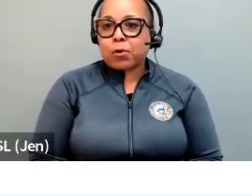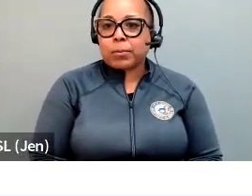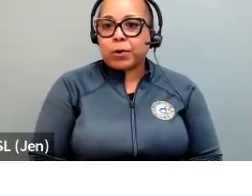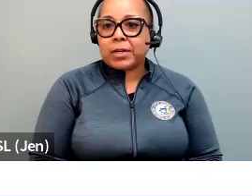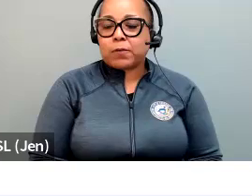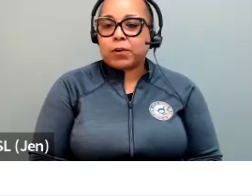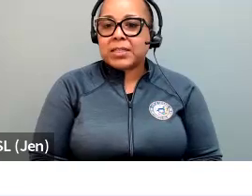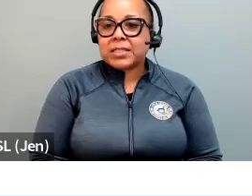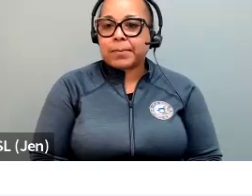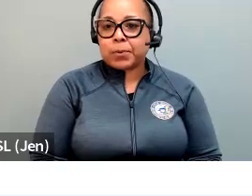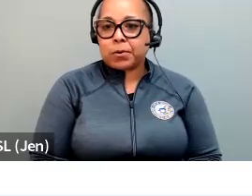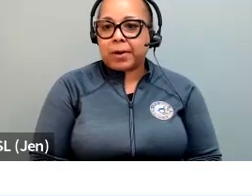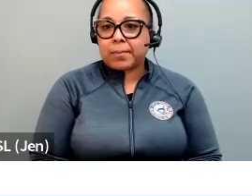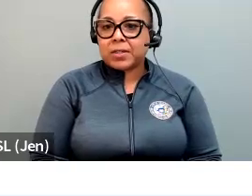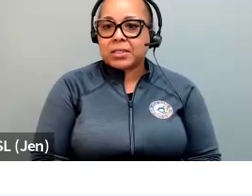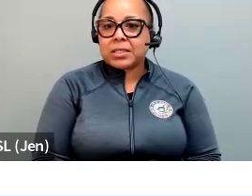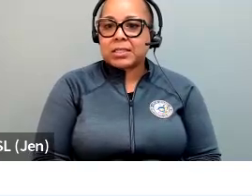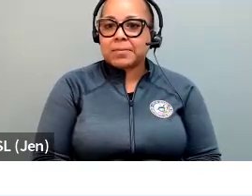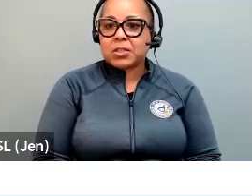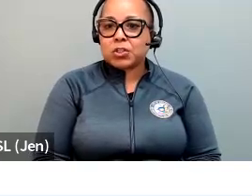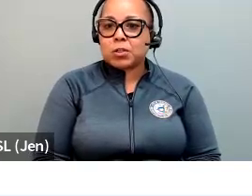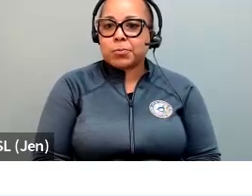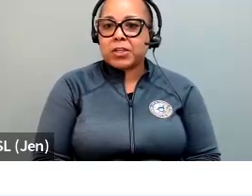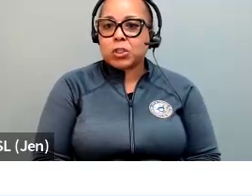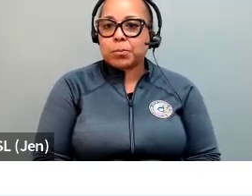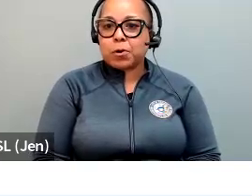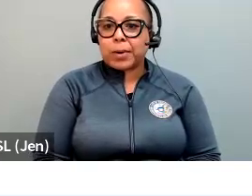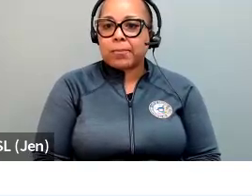Program Coordinator for the SUPPD Program. This is the Substance Use Prevention Program